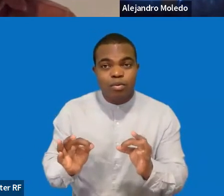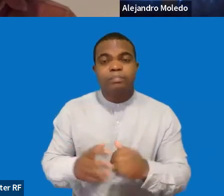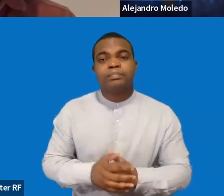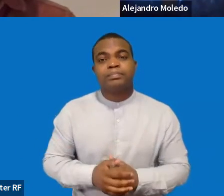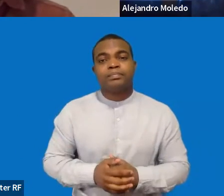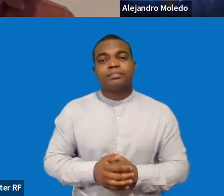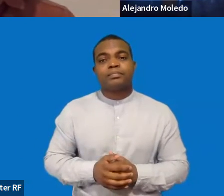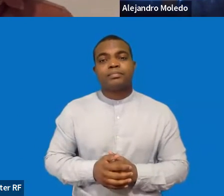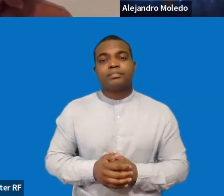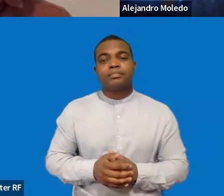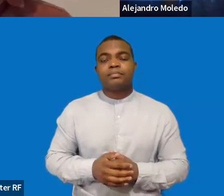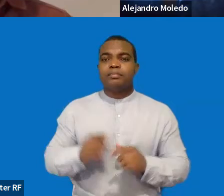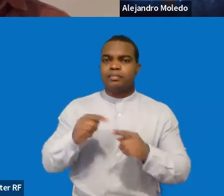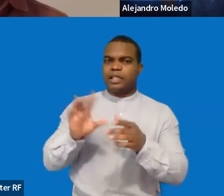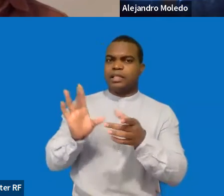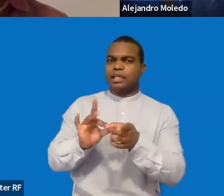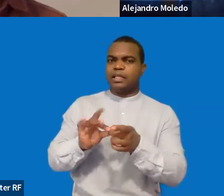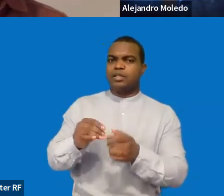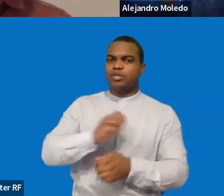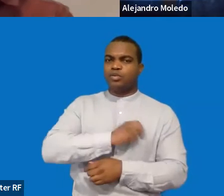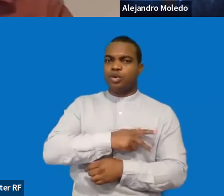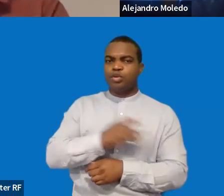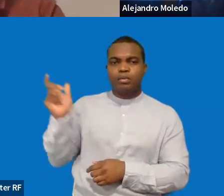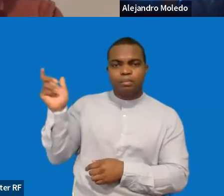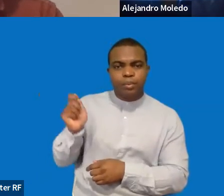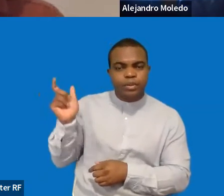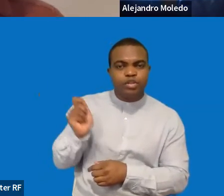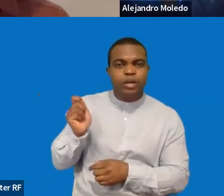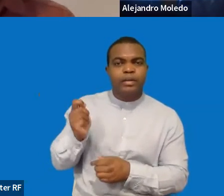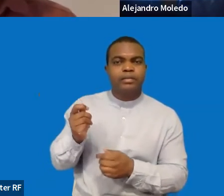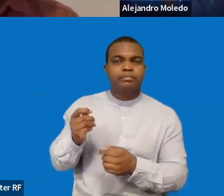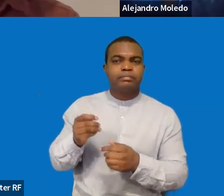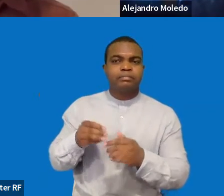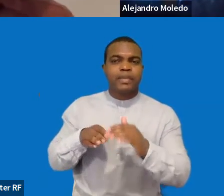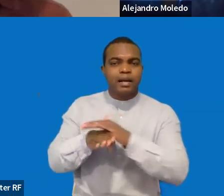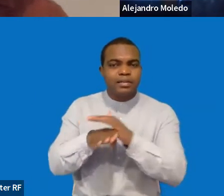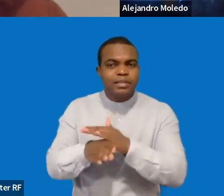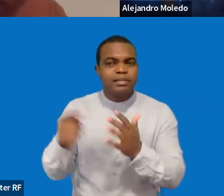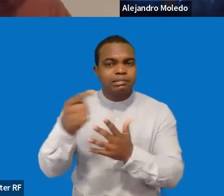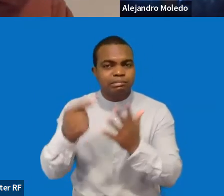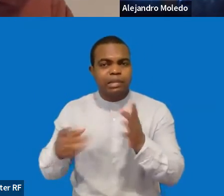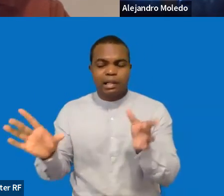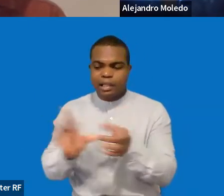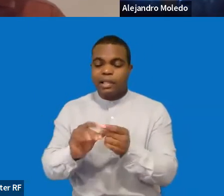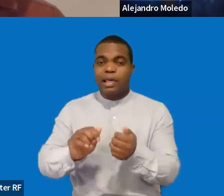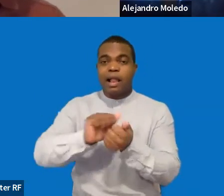And the minor involvement of Persons with Disabilities formally. This does not mean we cannot advocate,